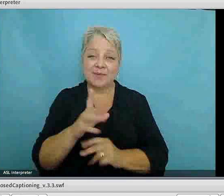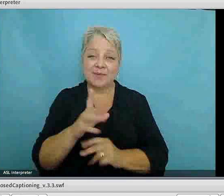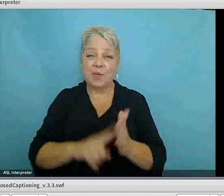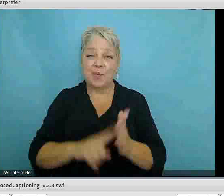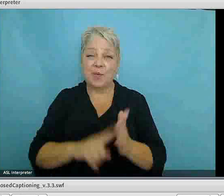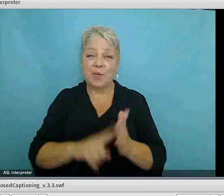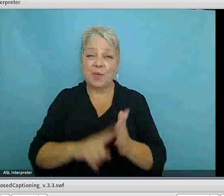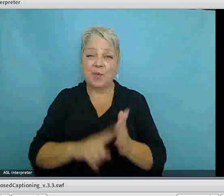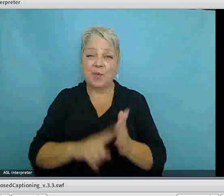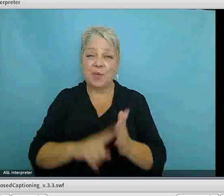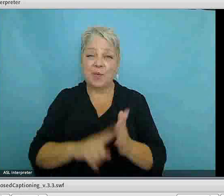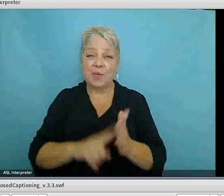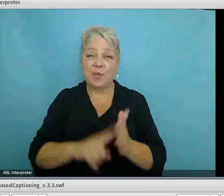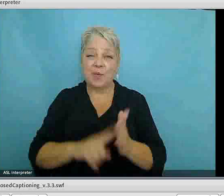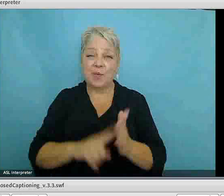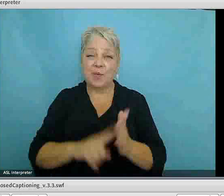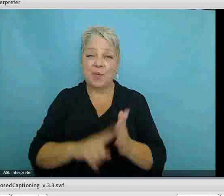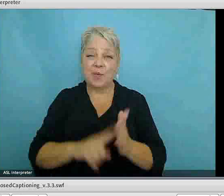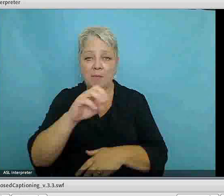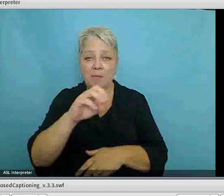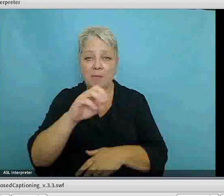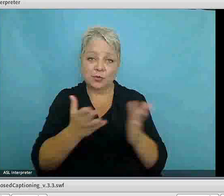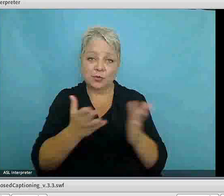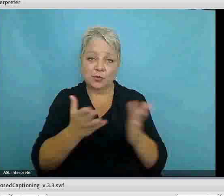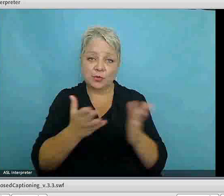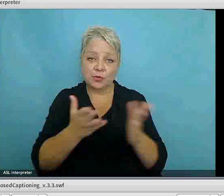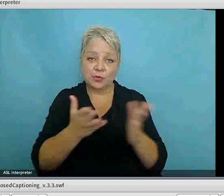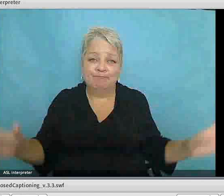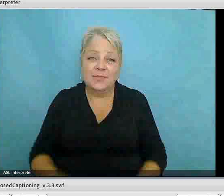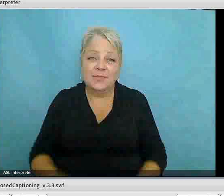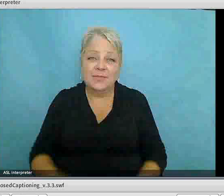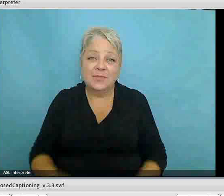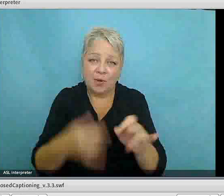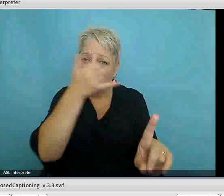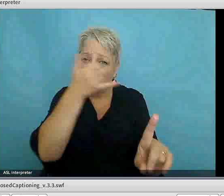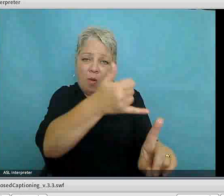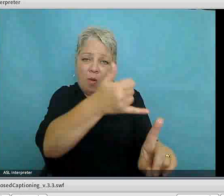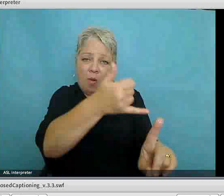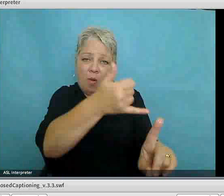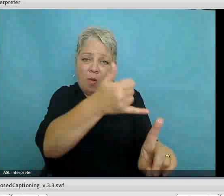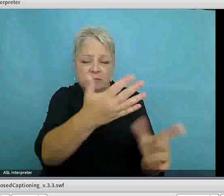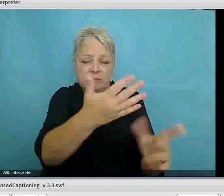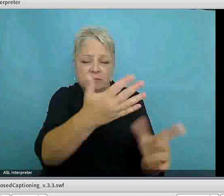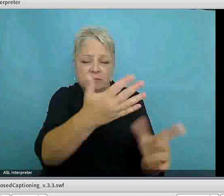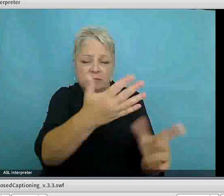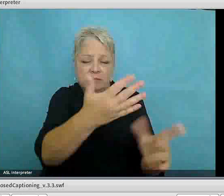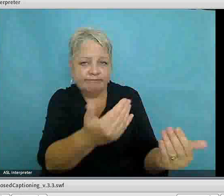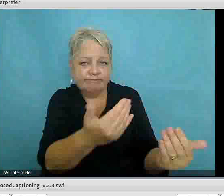They can confirm whether or not they're eligible to enroll, find out information about the